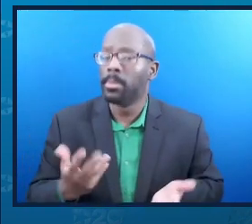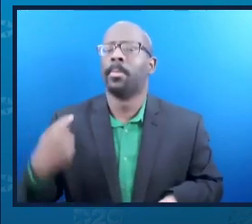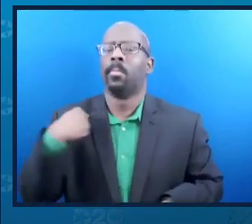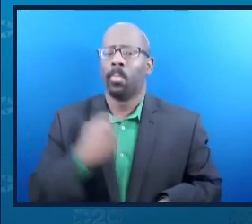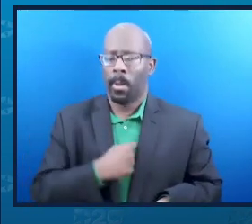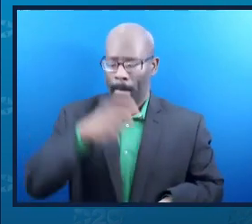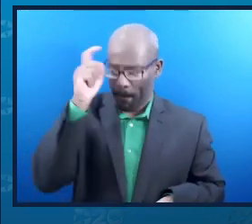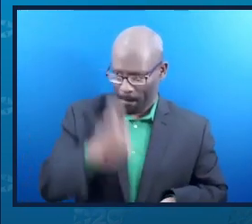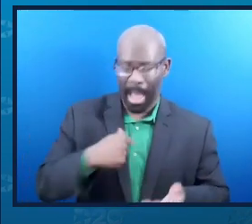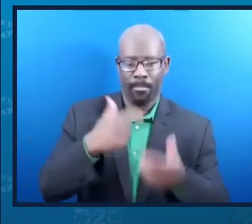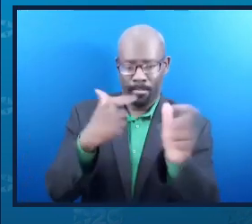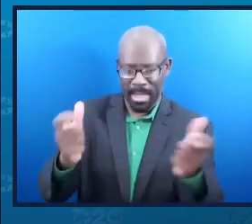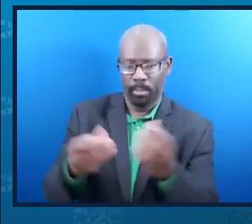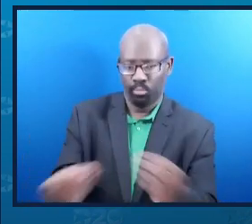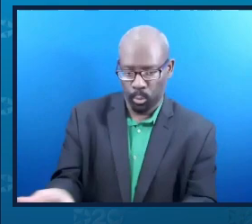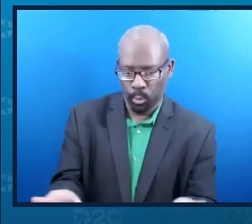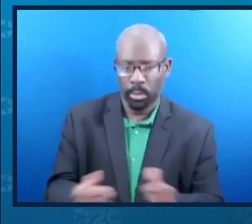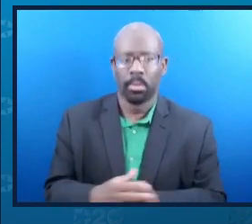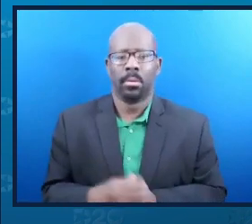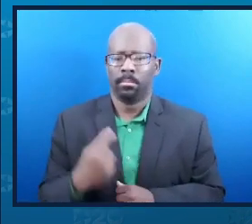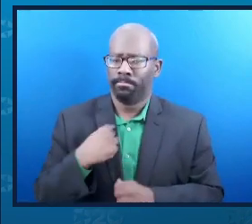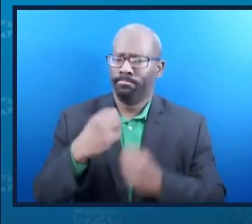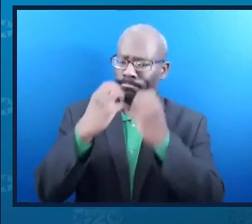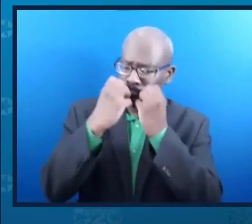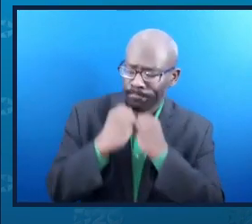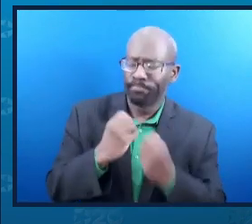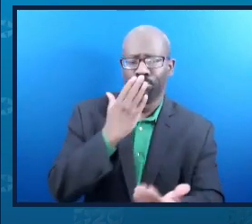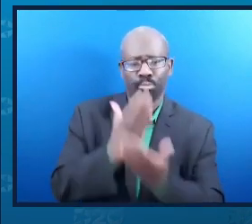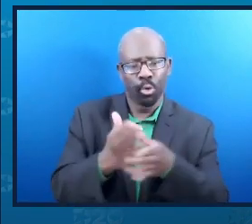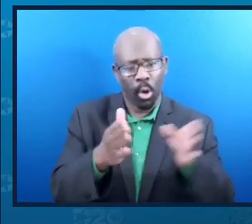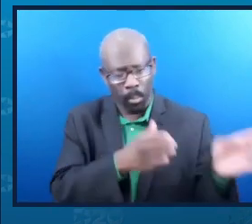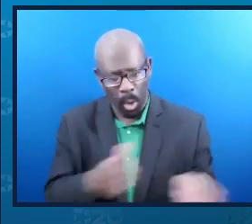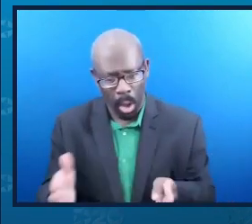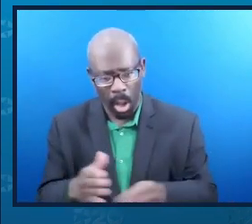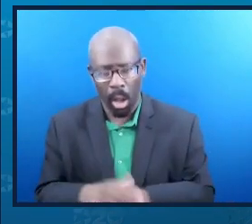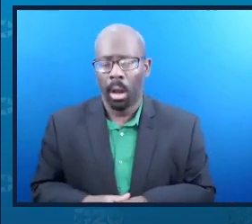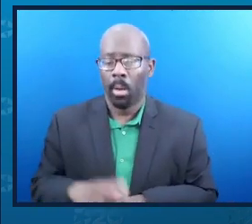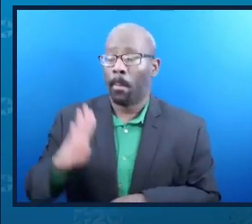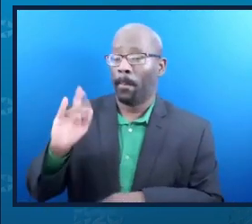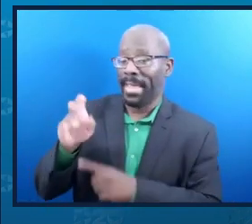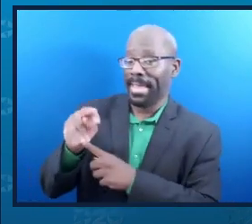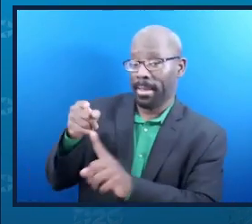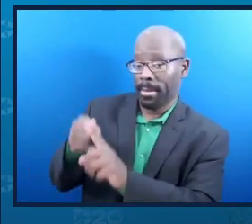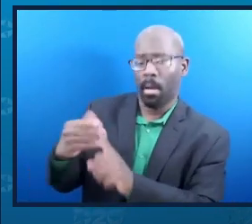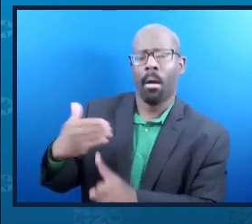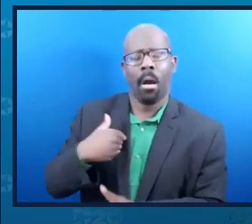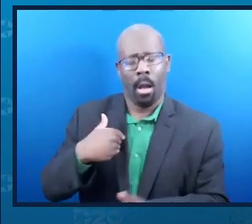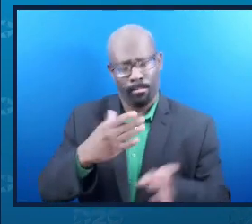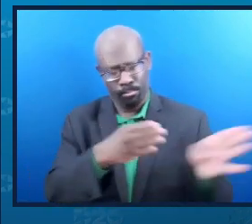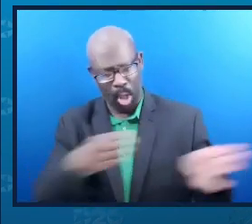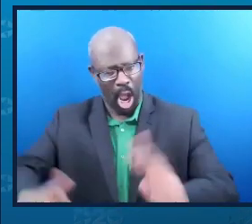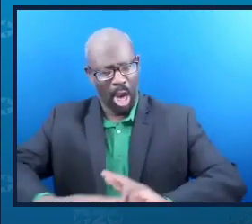AND JOE BIDEN HAS SOME REALLY GOOD PLANS. HERE IS THE THING.